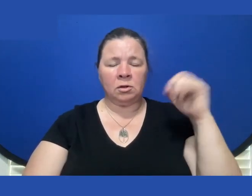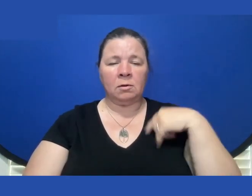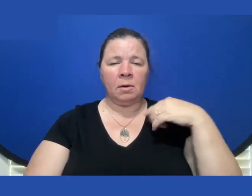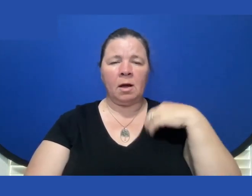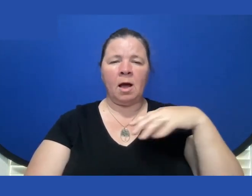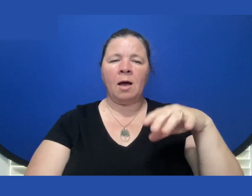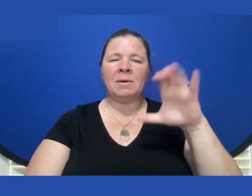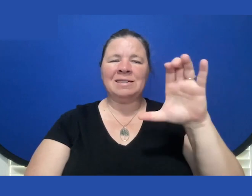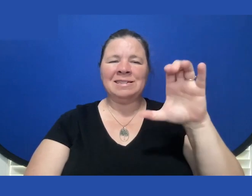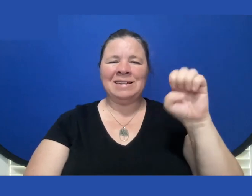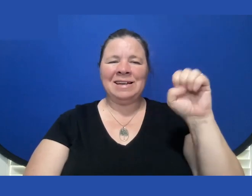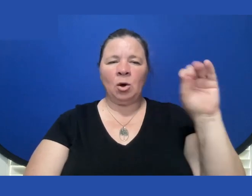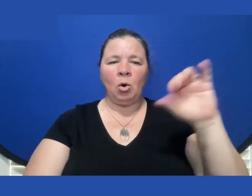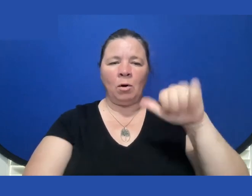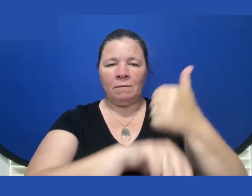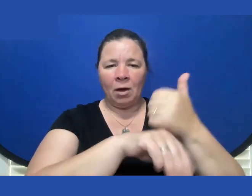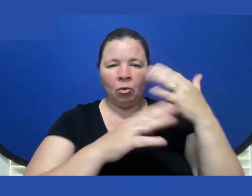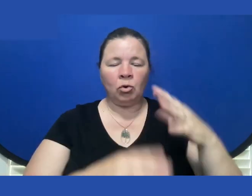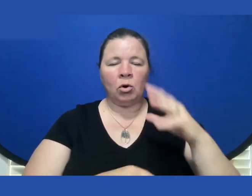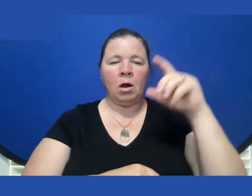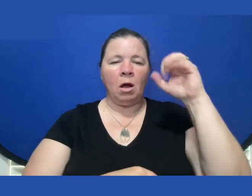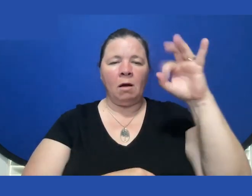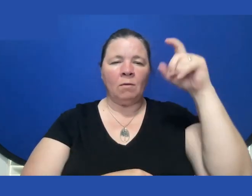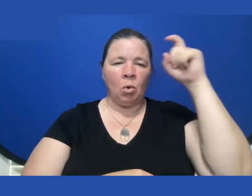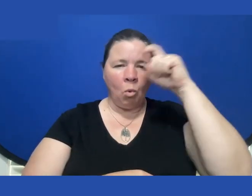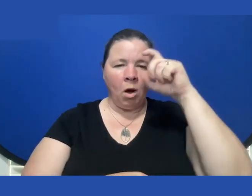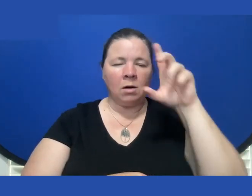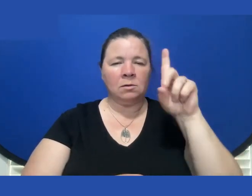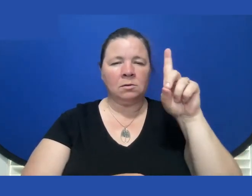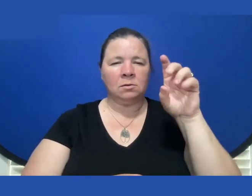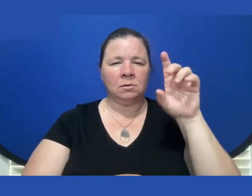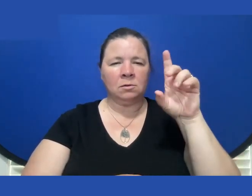And the business is based on a tech platform